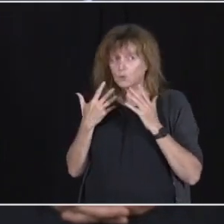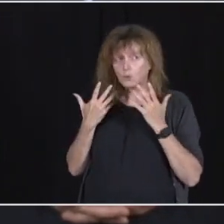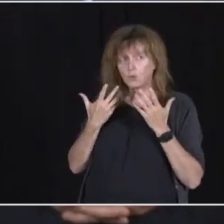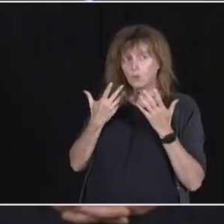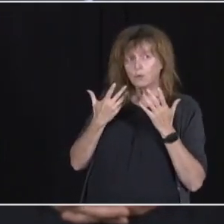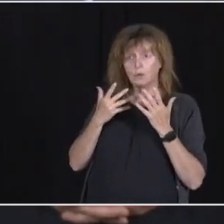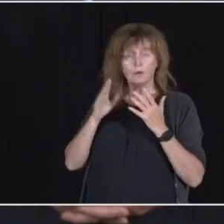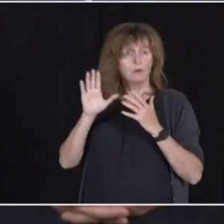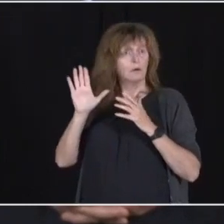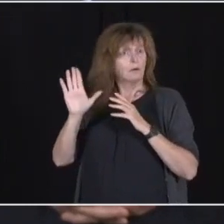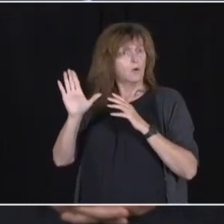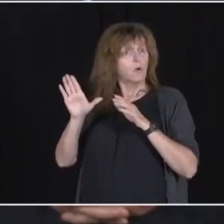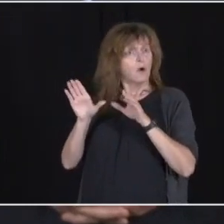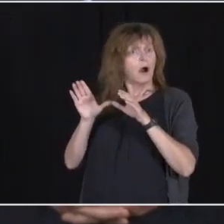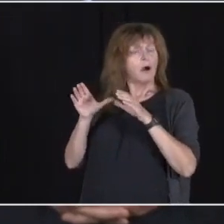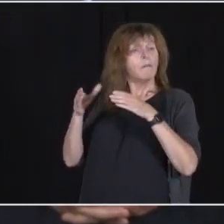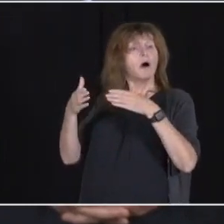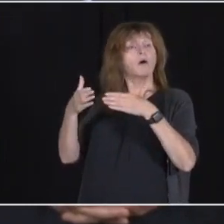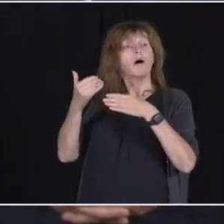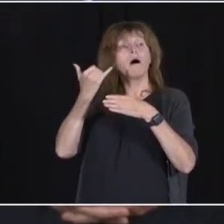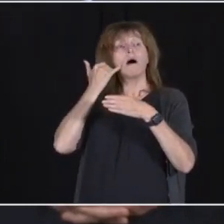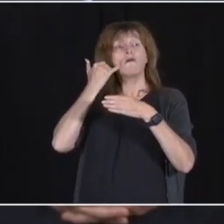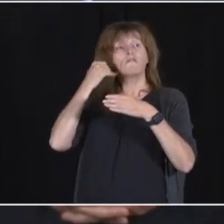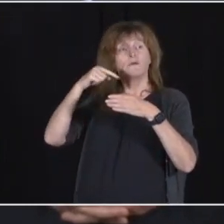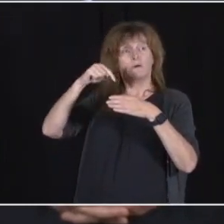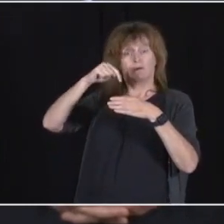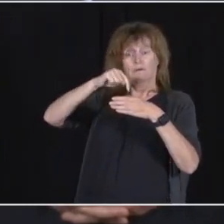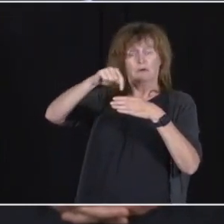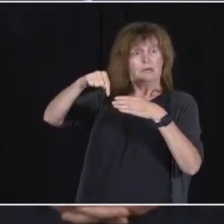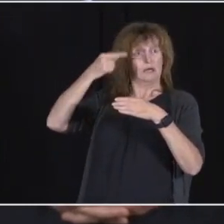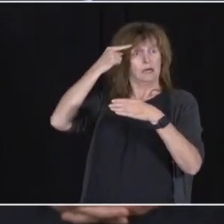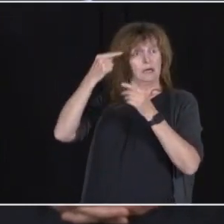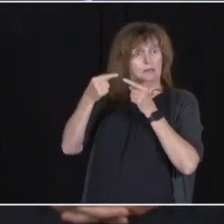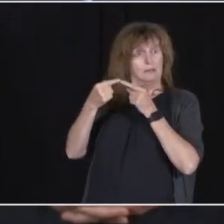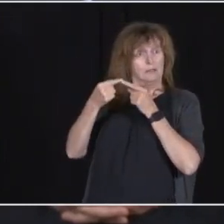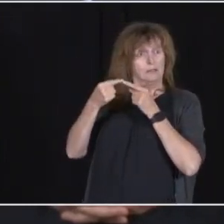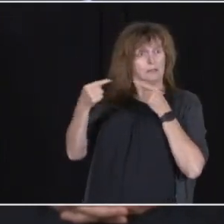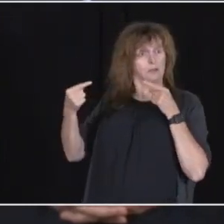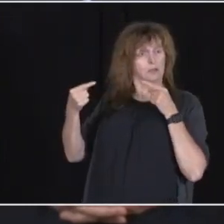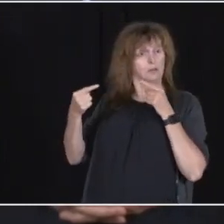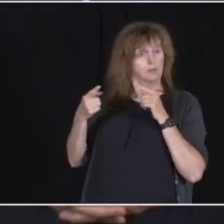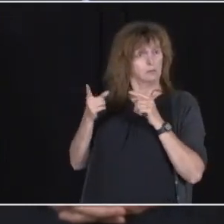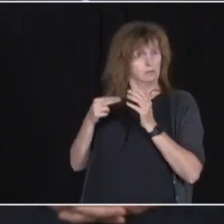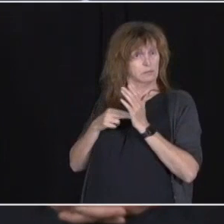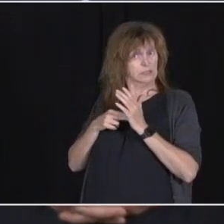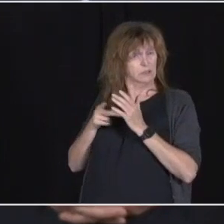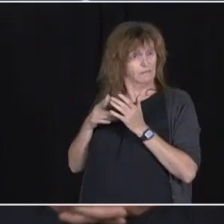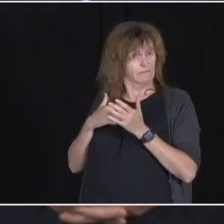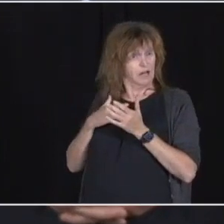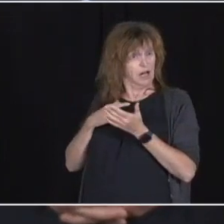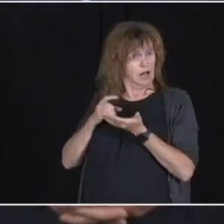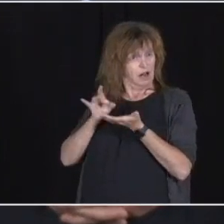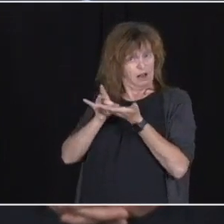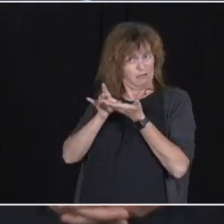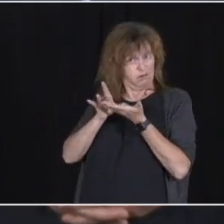And is this a signal to anybody listing that if you disagree with Doug Ford, you have no place in the Progressive Conservative party? Listen.